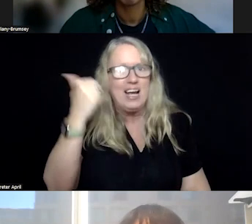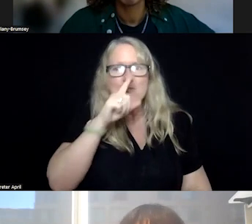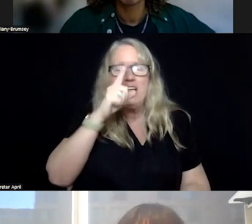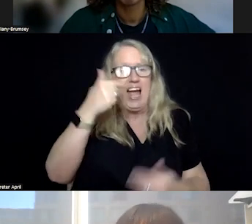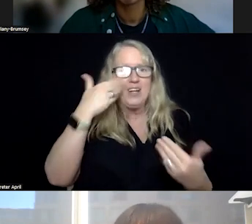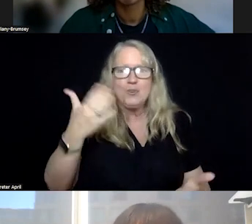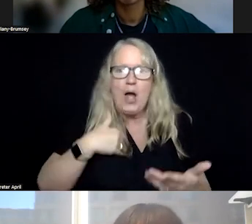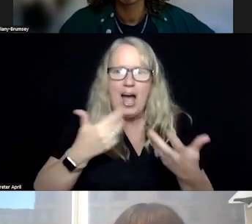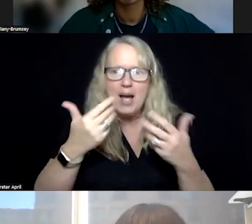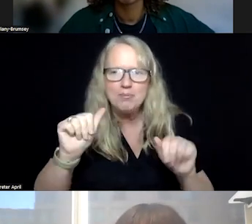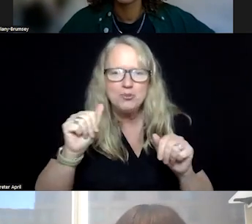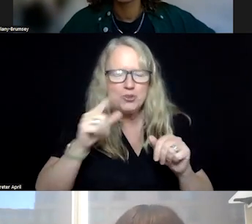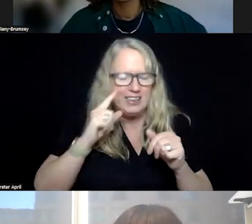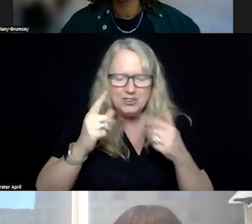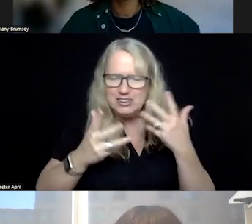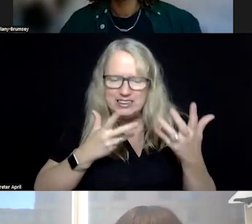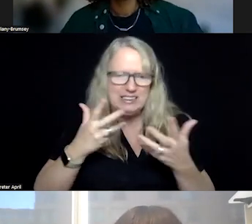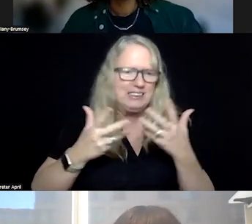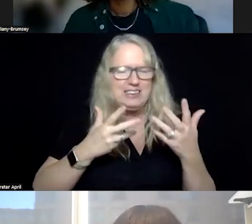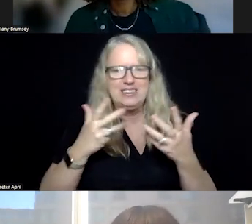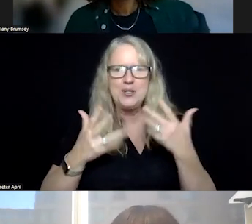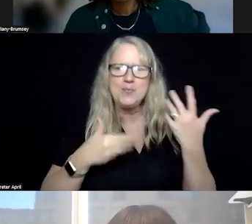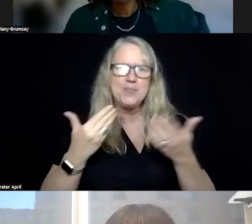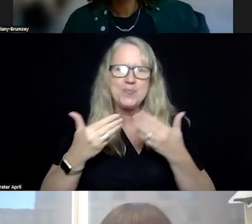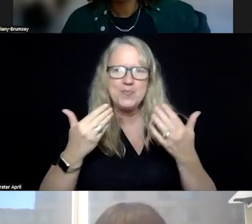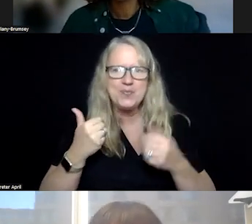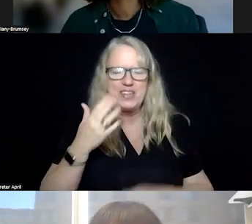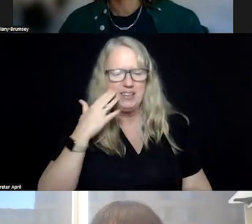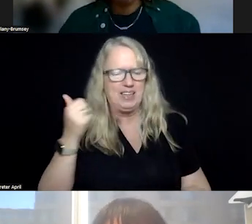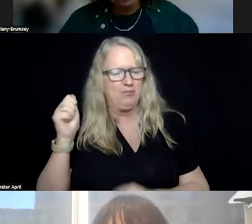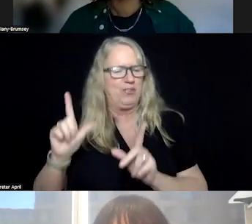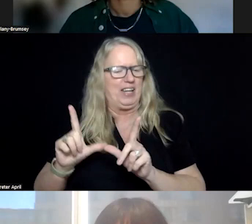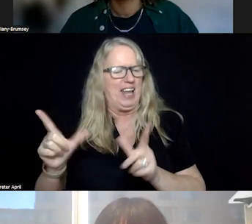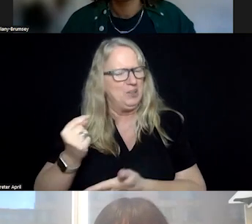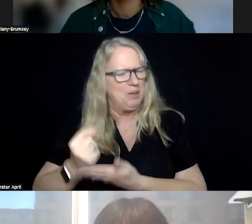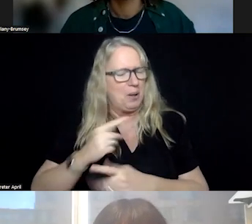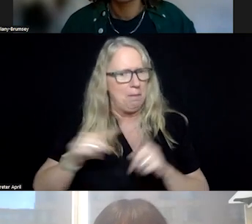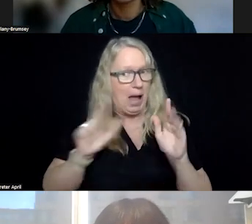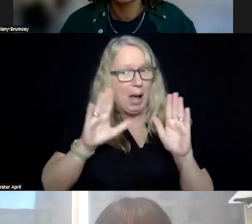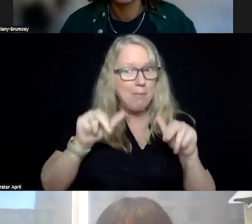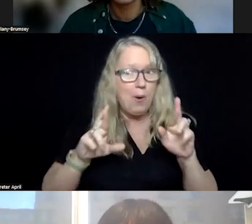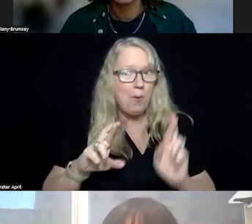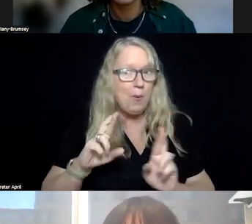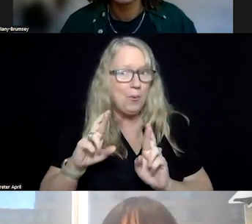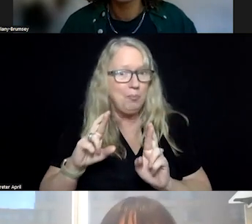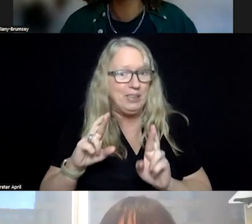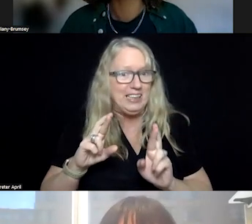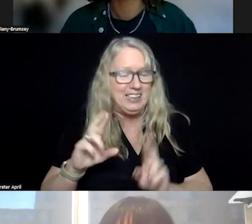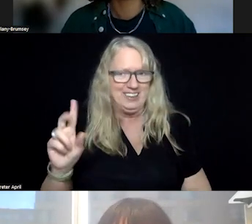TRYING TO BE TRIPPED WITH C, THE LICENSED THERAPIST, BUT I AM HOPING THAT D IS CORRECT. WE ARE GOING TO GO WITH THAT.